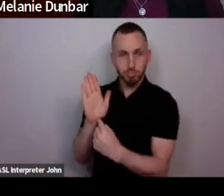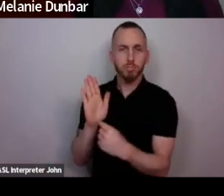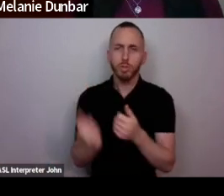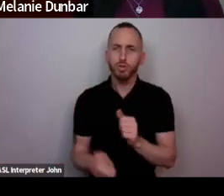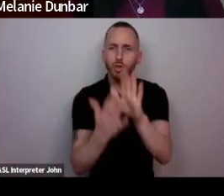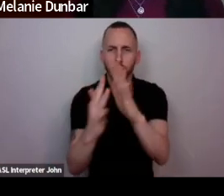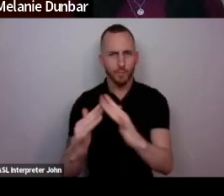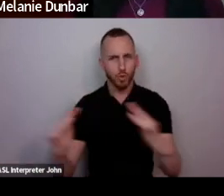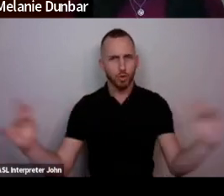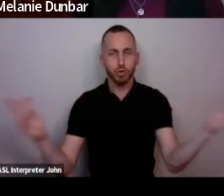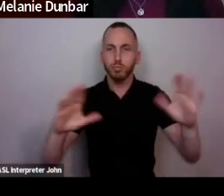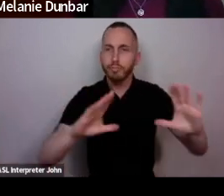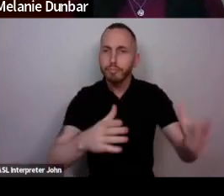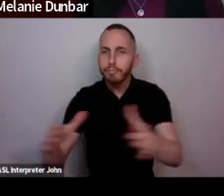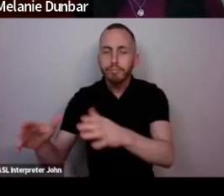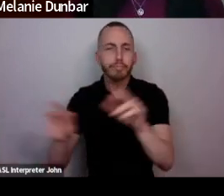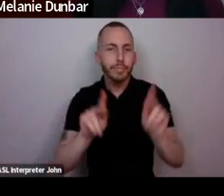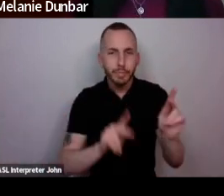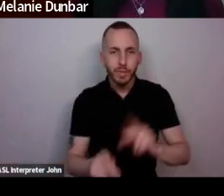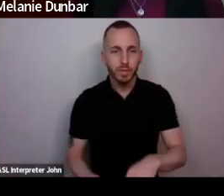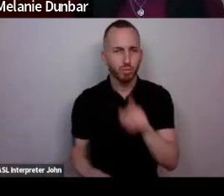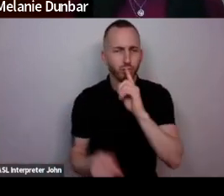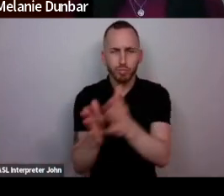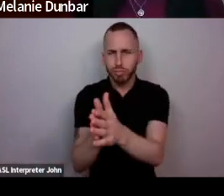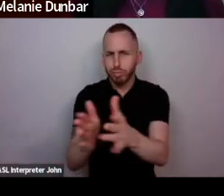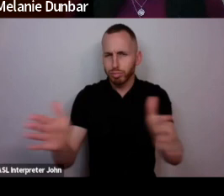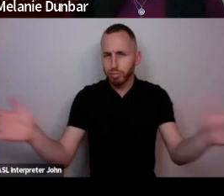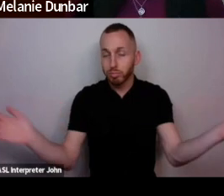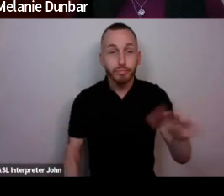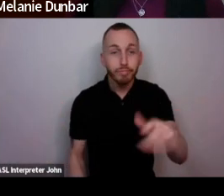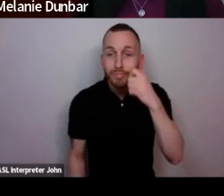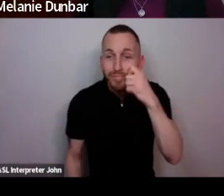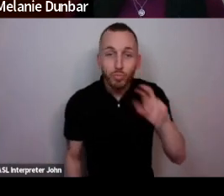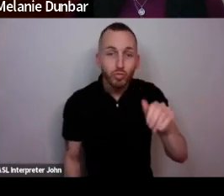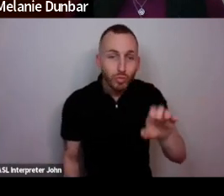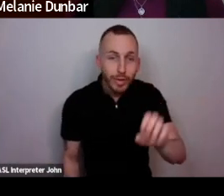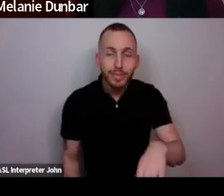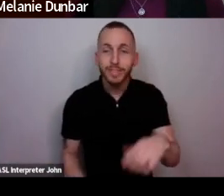This spans all variables: race, ethnicity, religion,